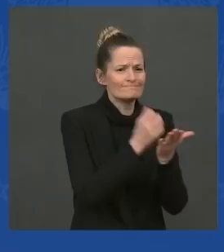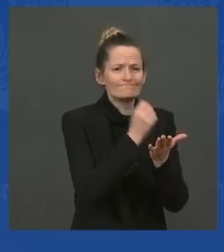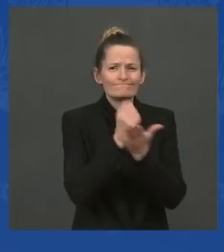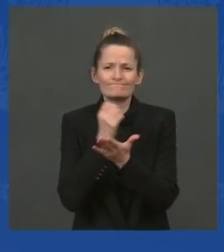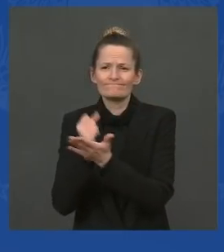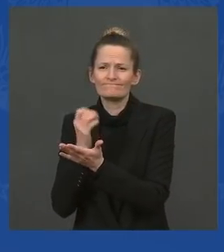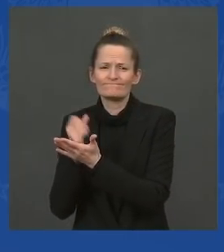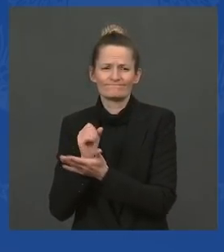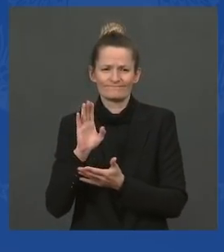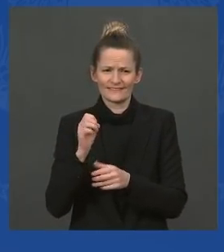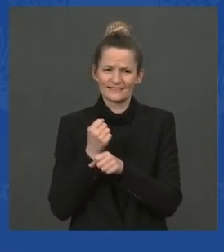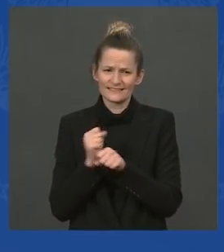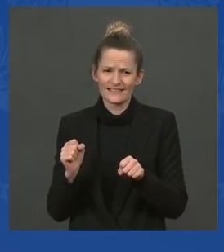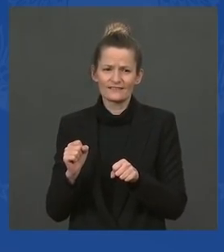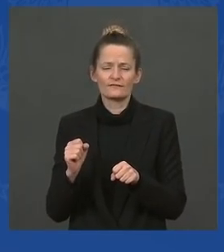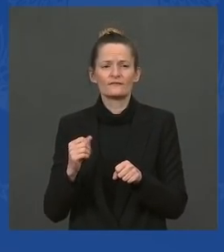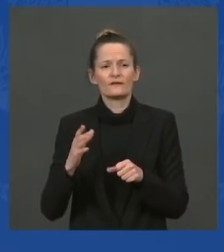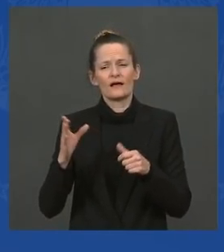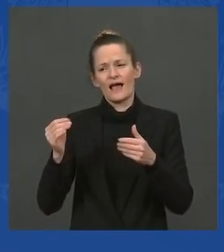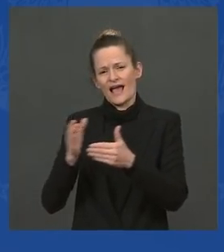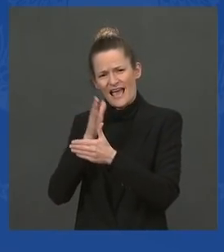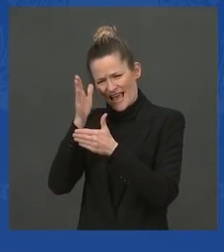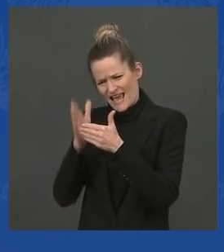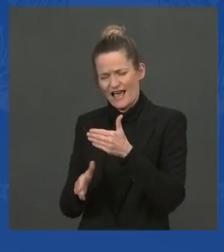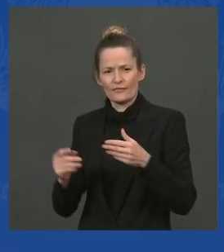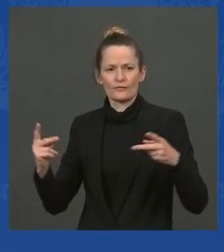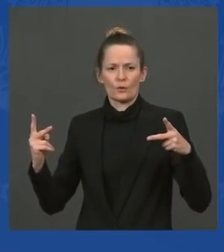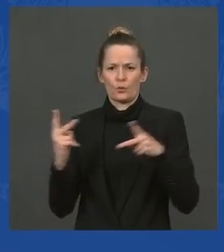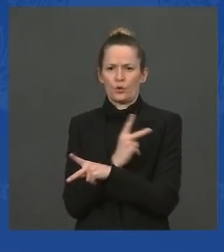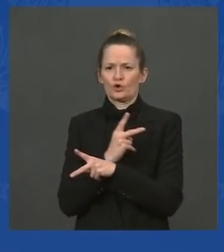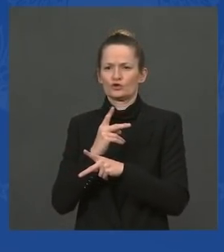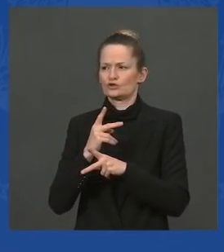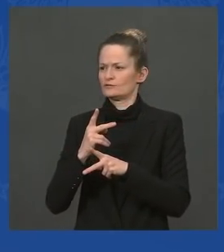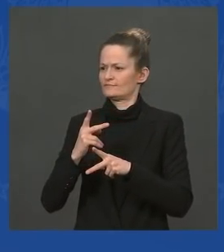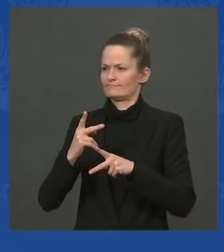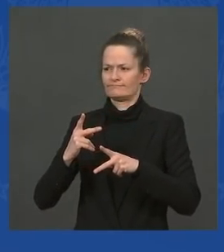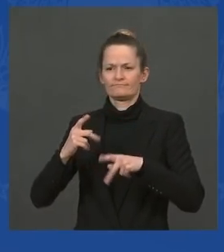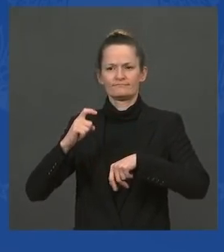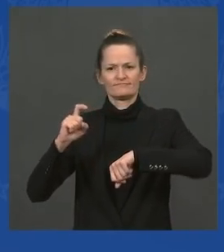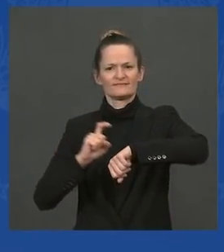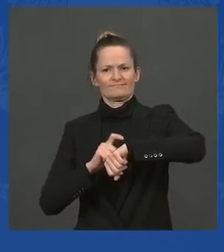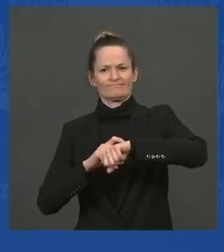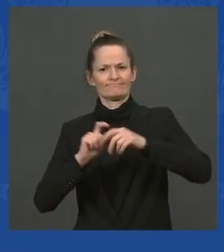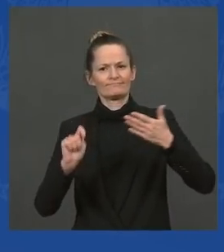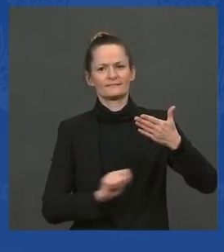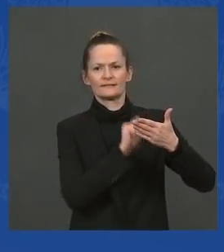to the worst tragedies of this crisis; record job growth; the strongest recovery in the world;